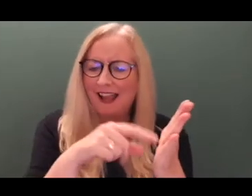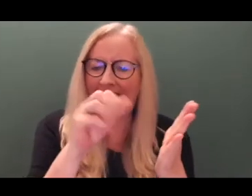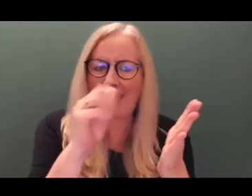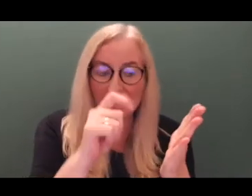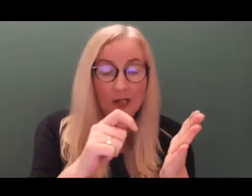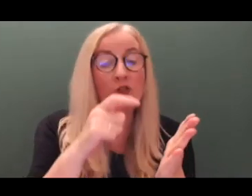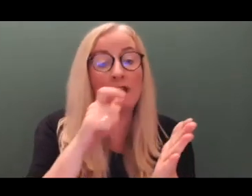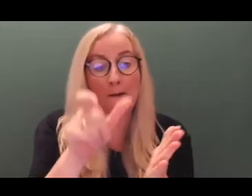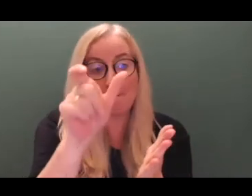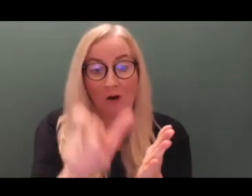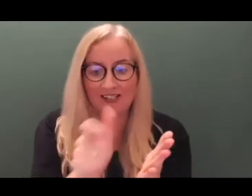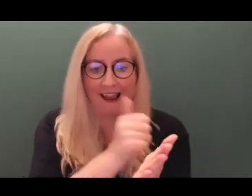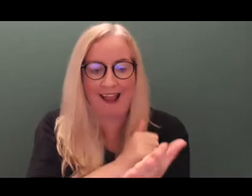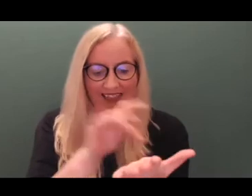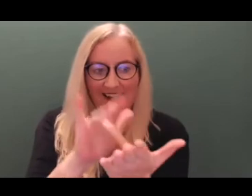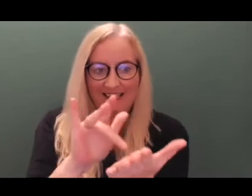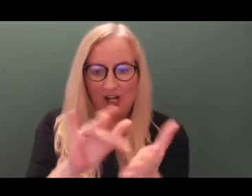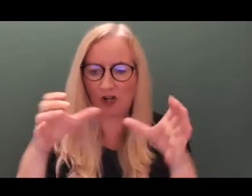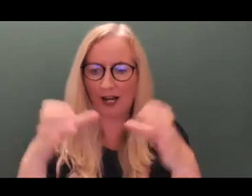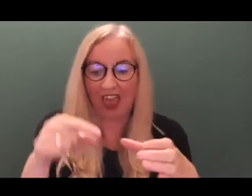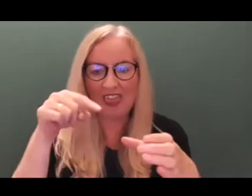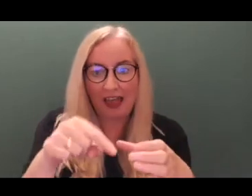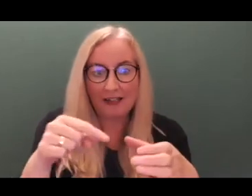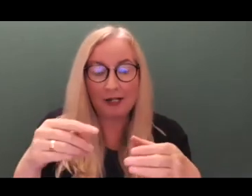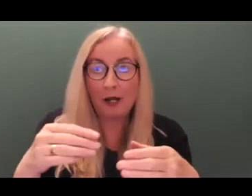think that's a huge piece of work that we have to keep doing over and over and over.